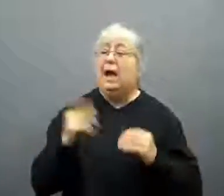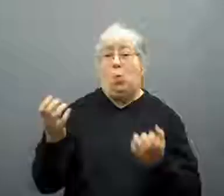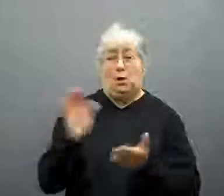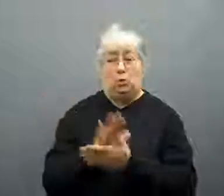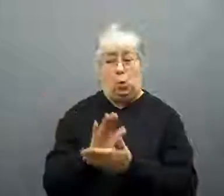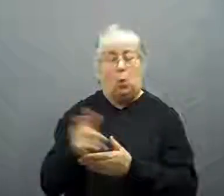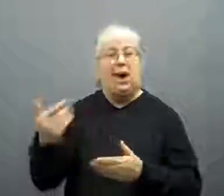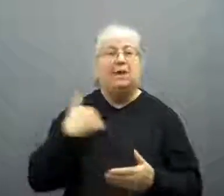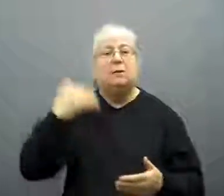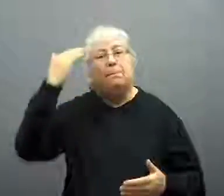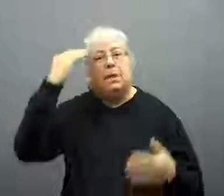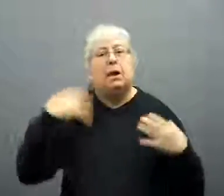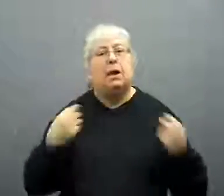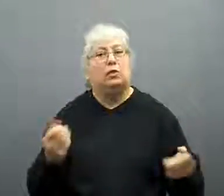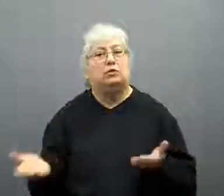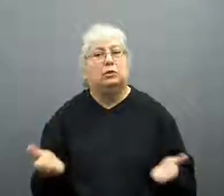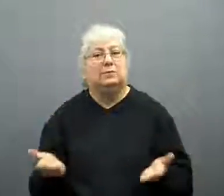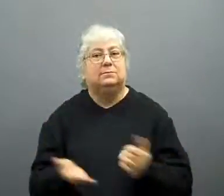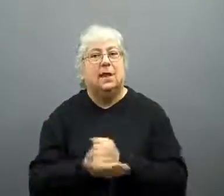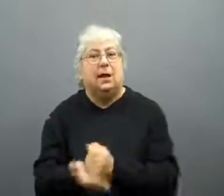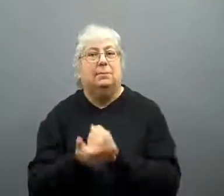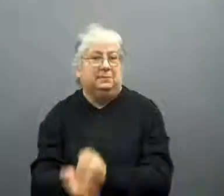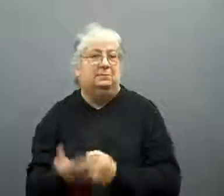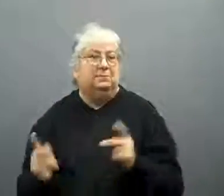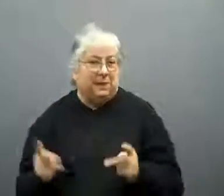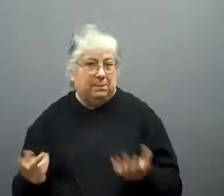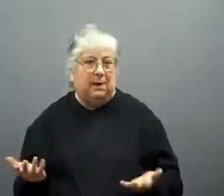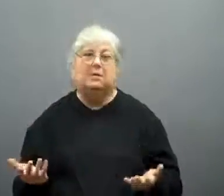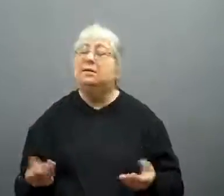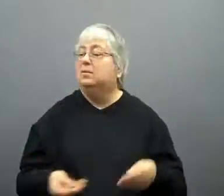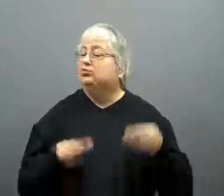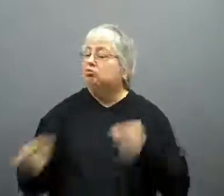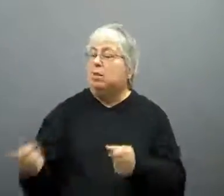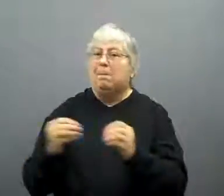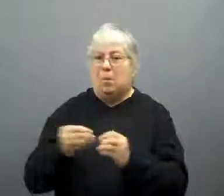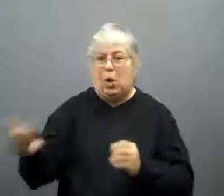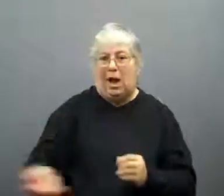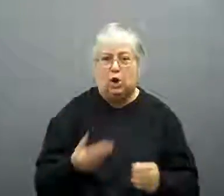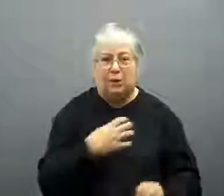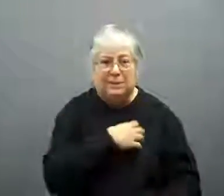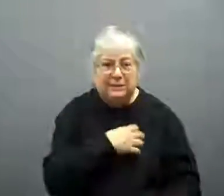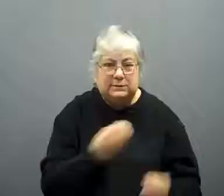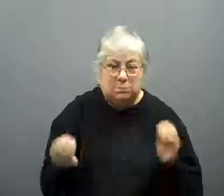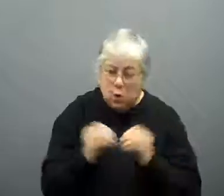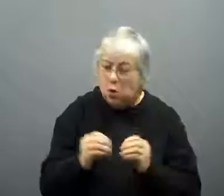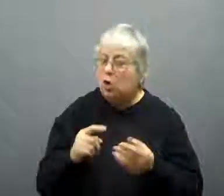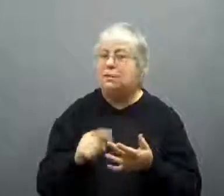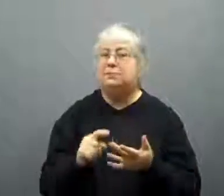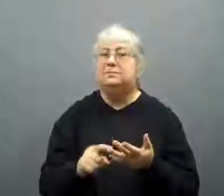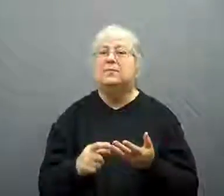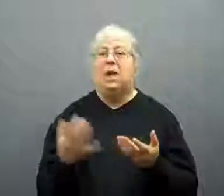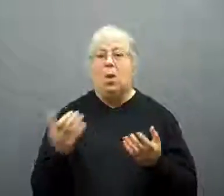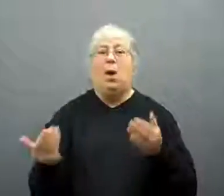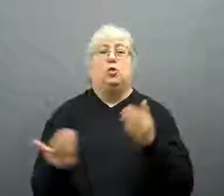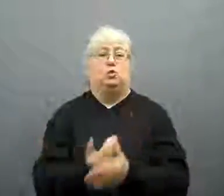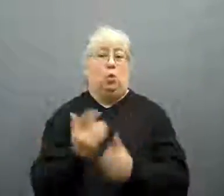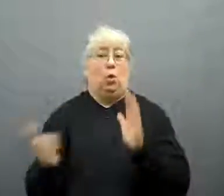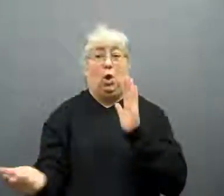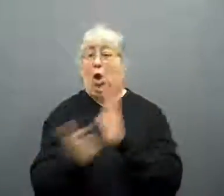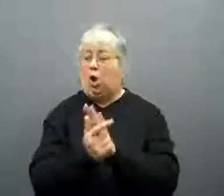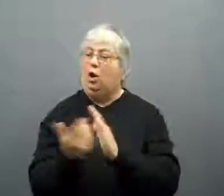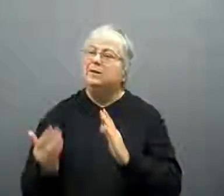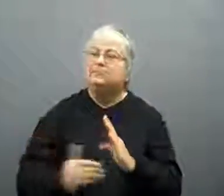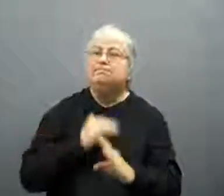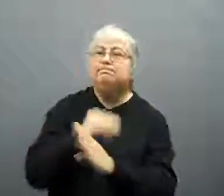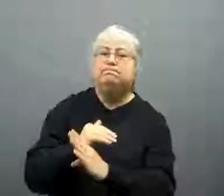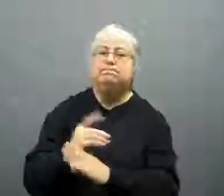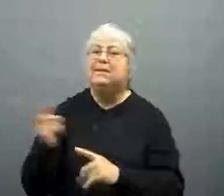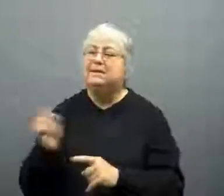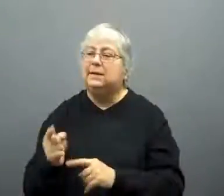He wanted mental health services for schools,